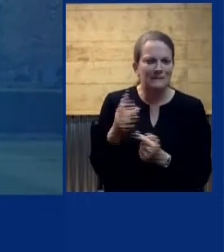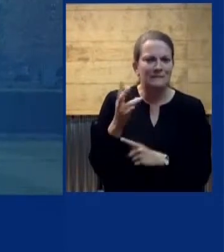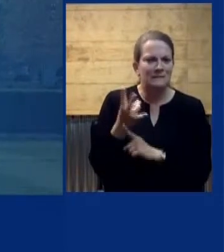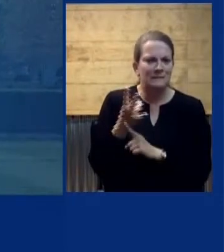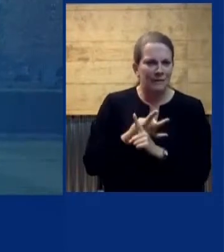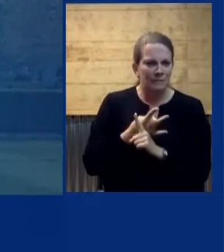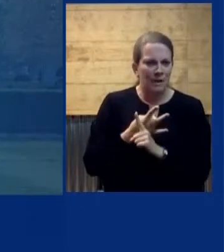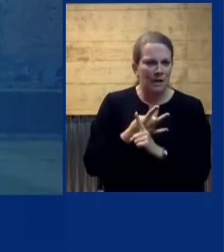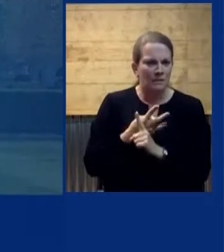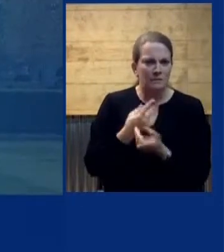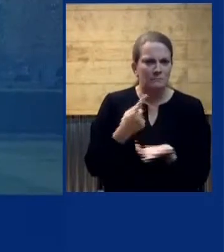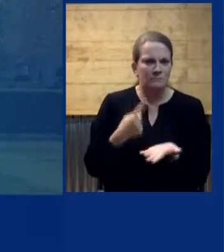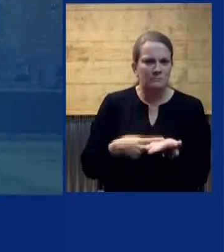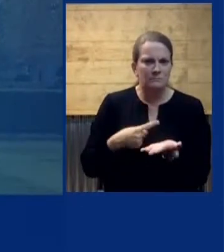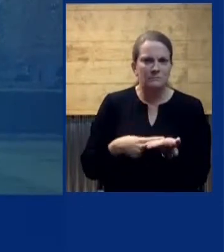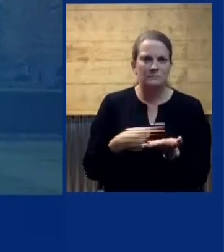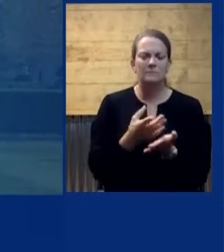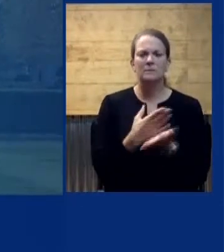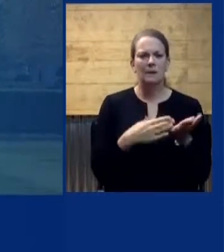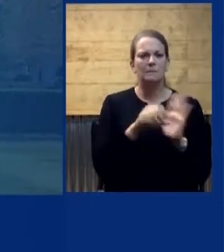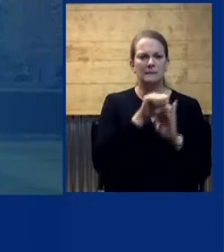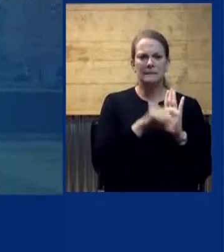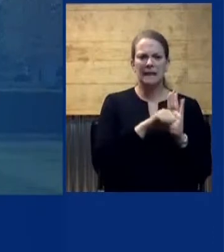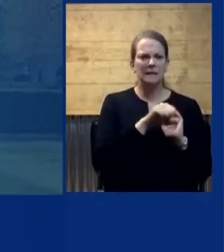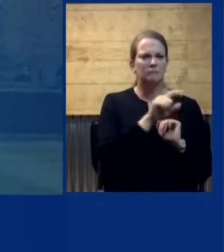HOW DO WE GET INTO THE ASK SITUATION WHERE WHERE OTHER